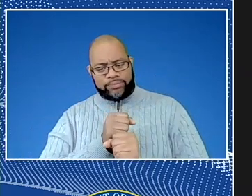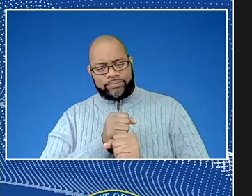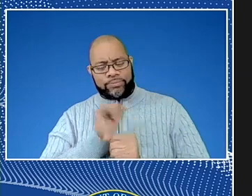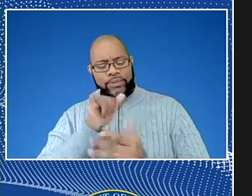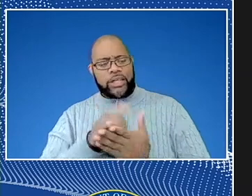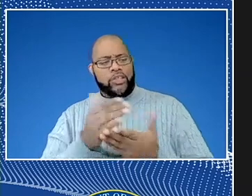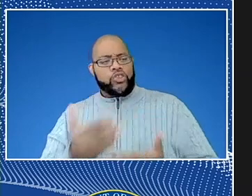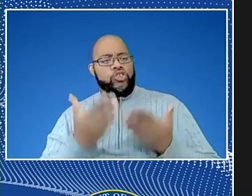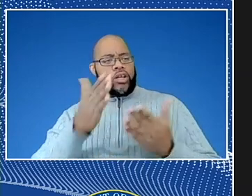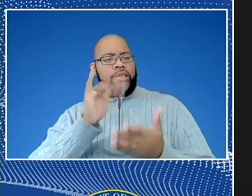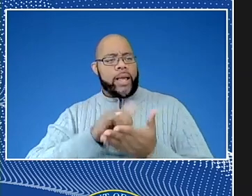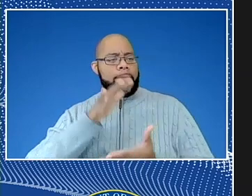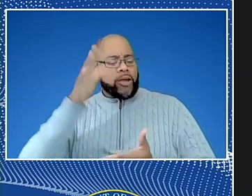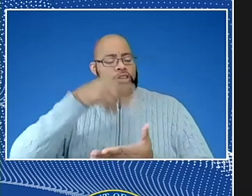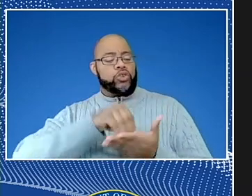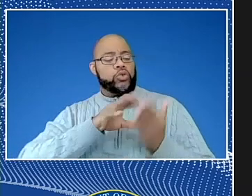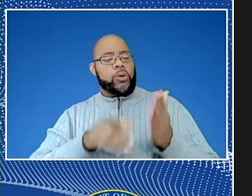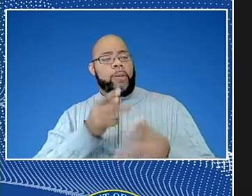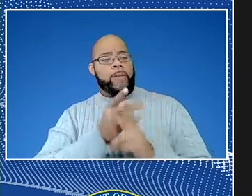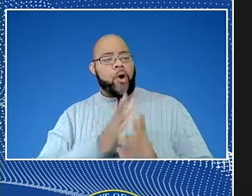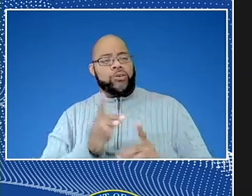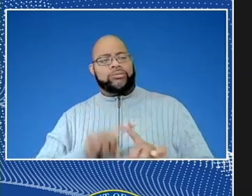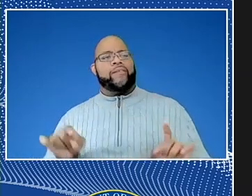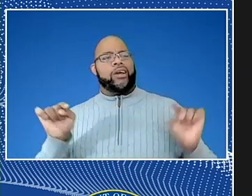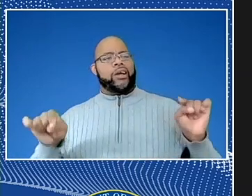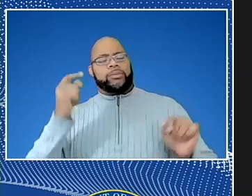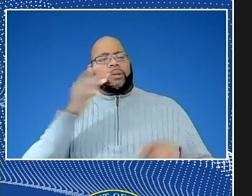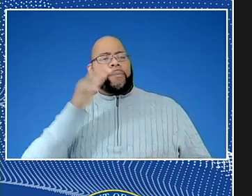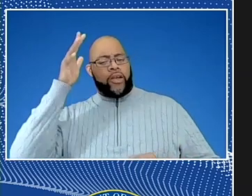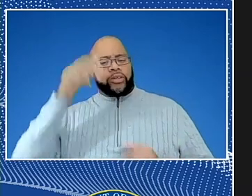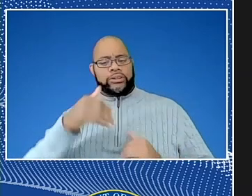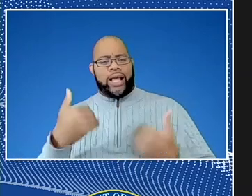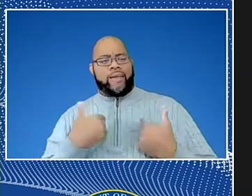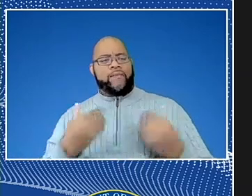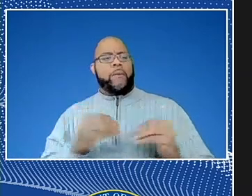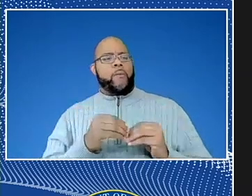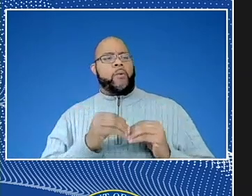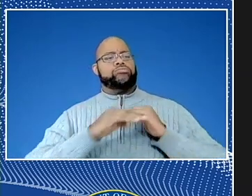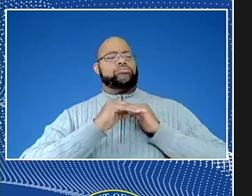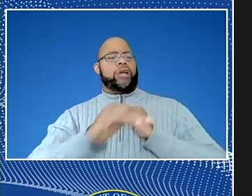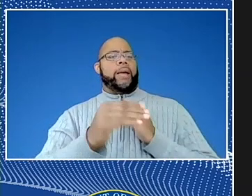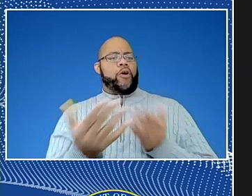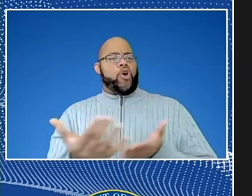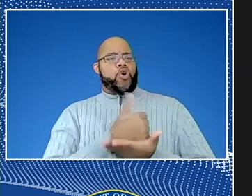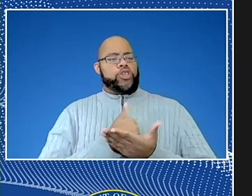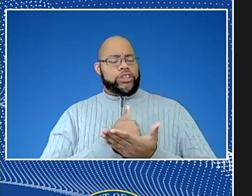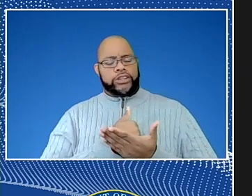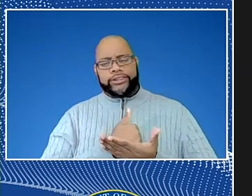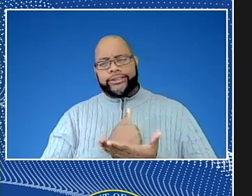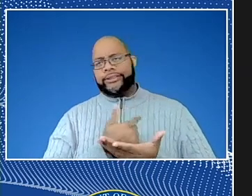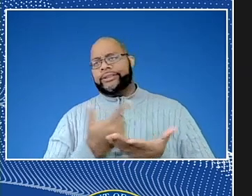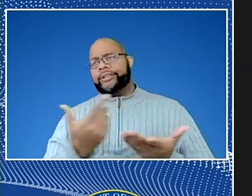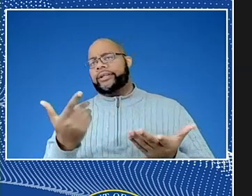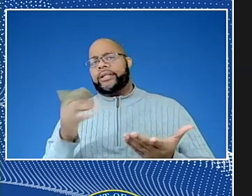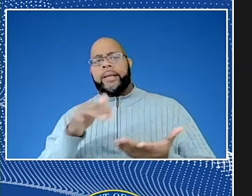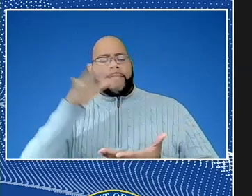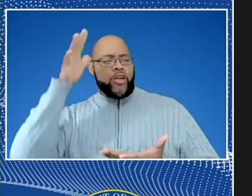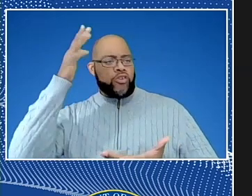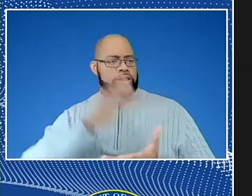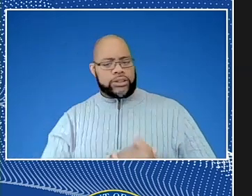parents and student borrowers are different because parents have more stable earnings, that parents giving them some